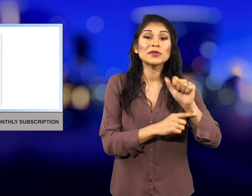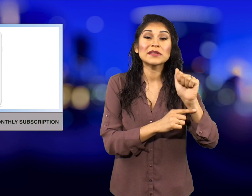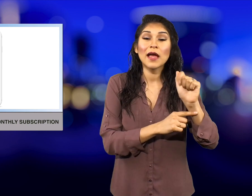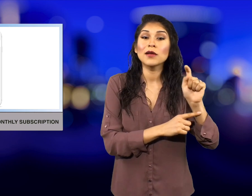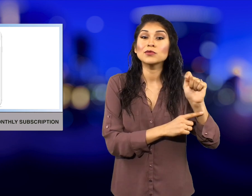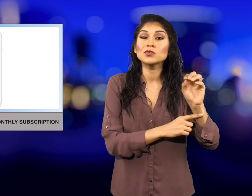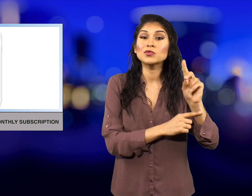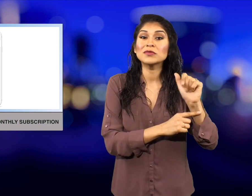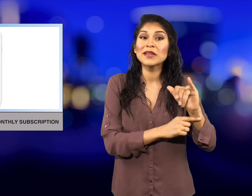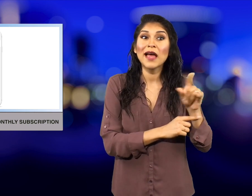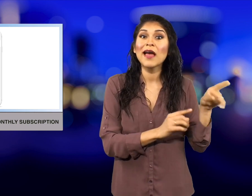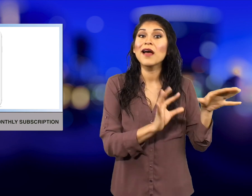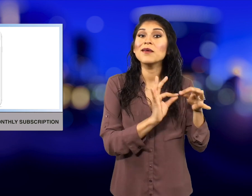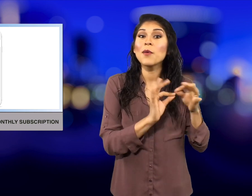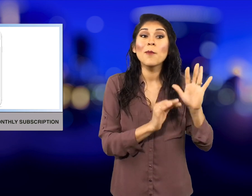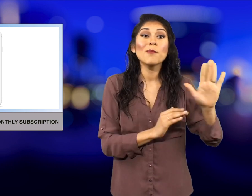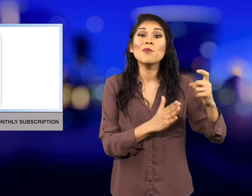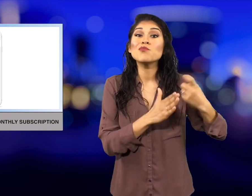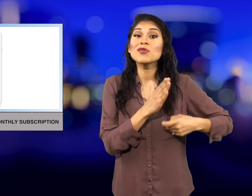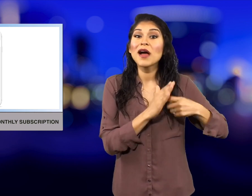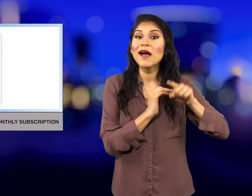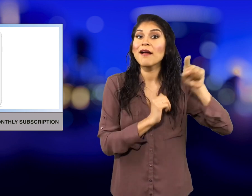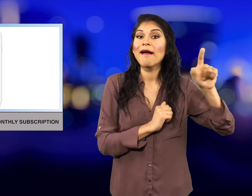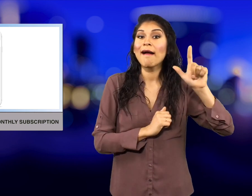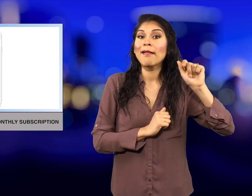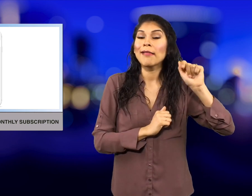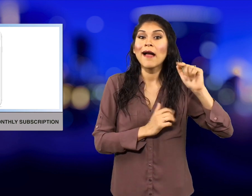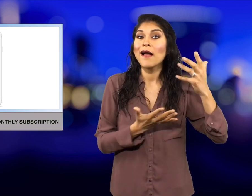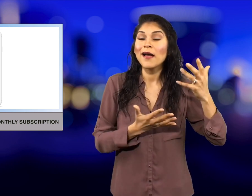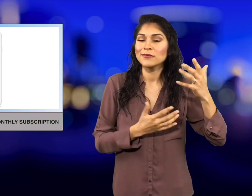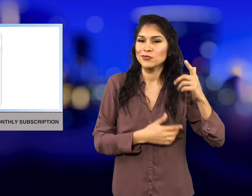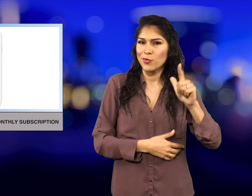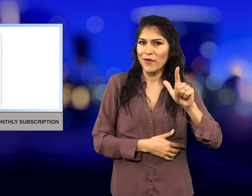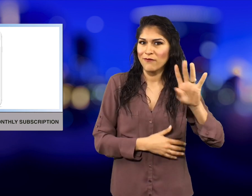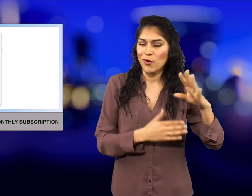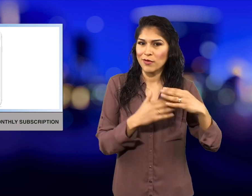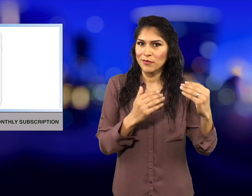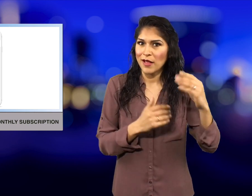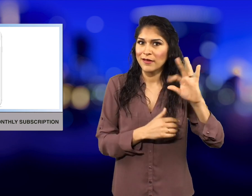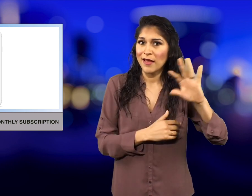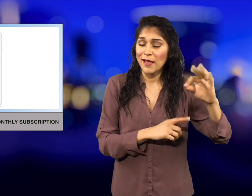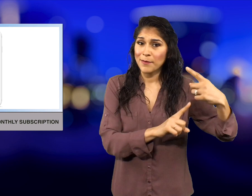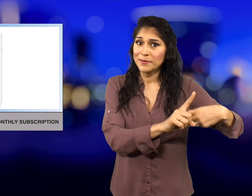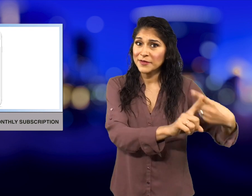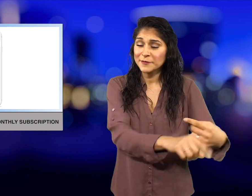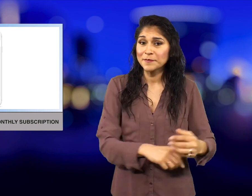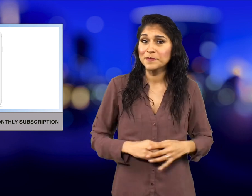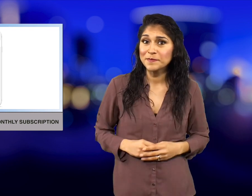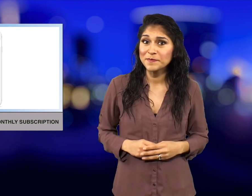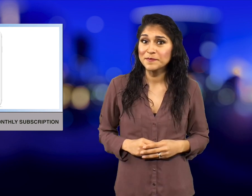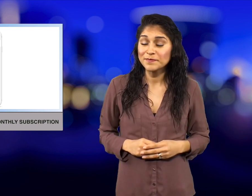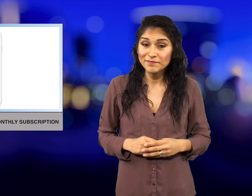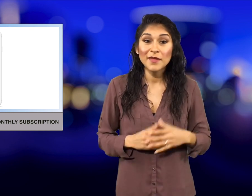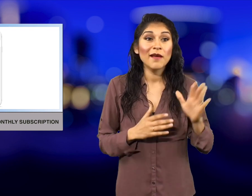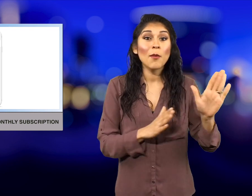According to USA Today, the pricing in Los Angeles is $24.99 per month.